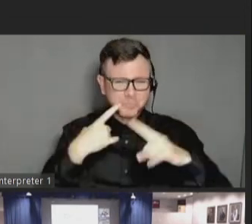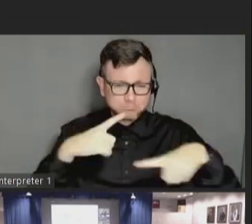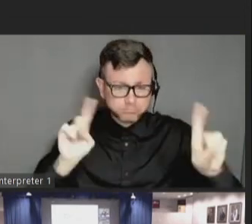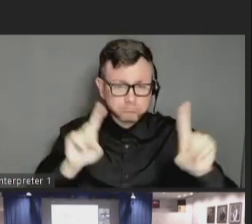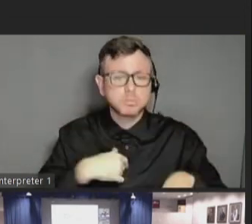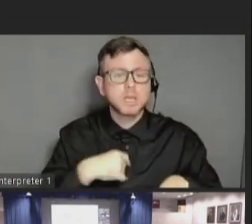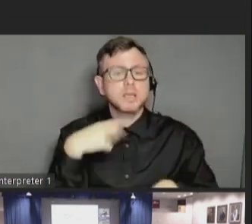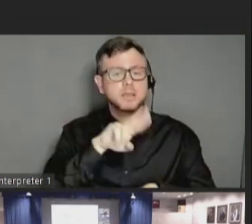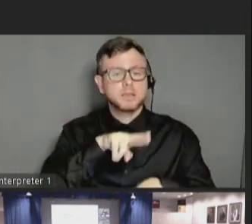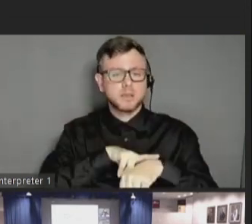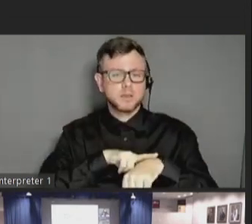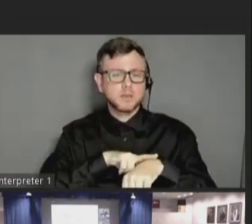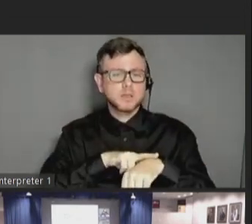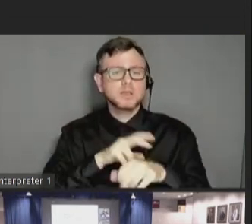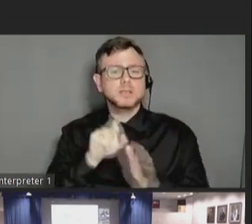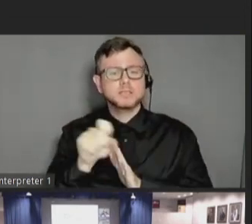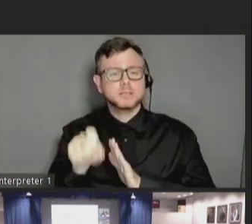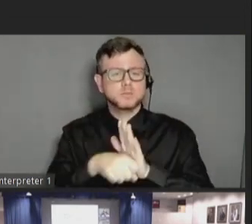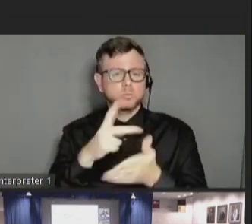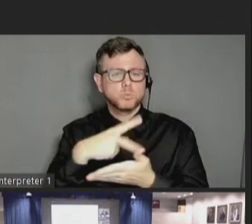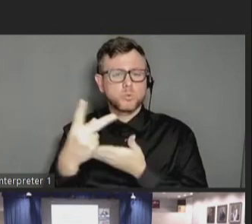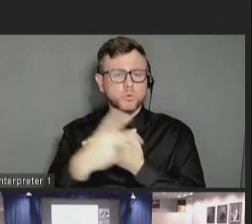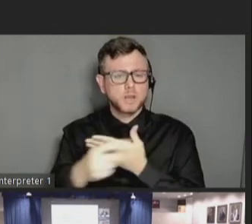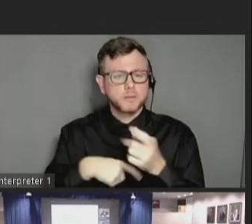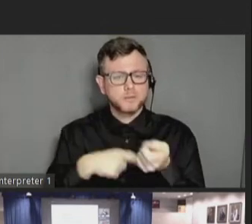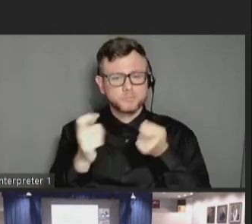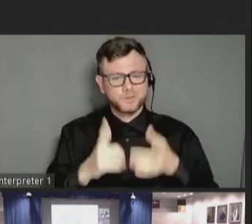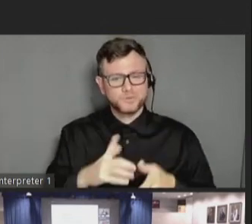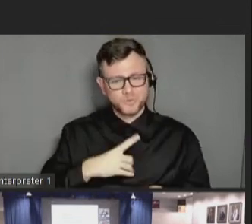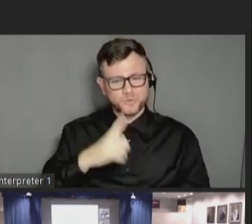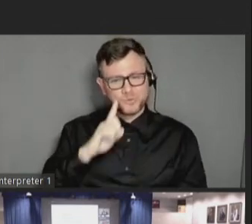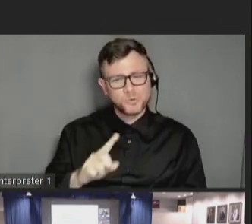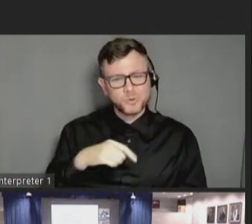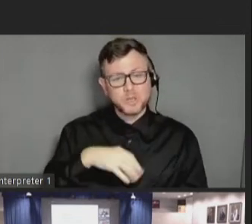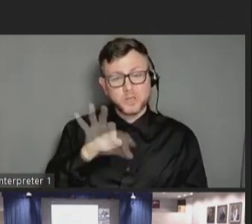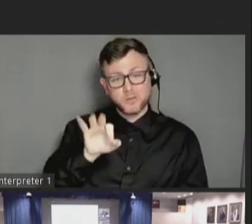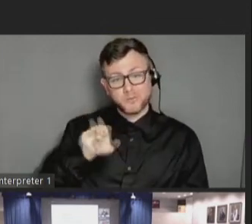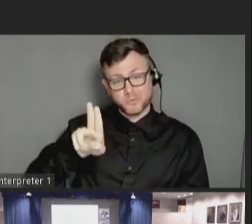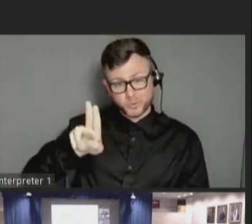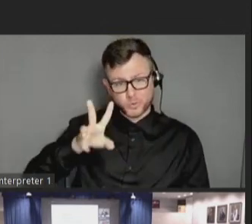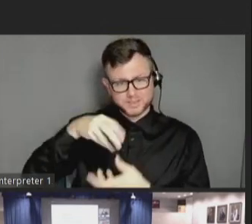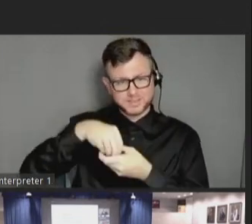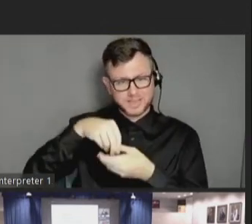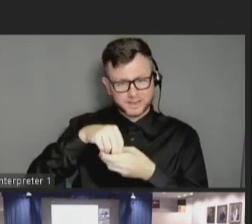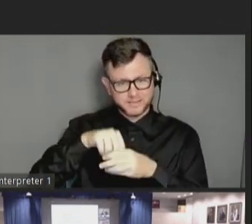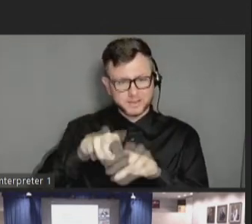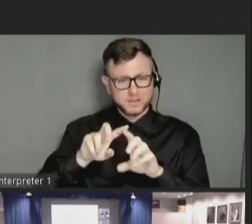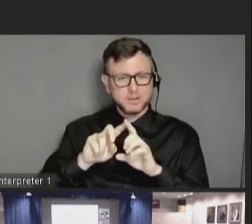I'm the national seasonal program manager for flu within the Department of Veterans Affairs